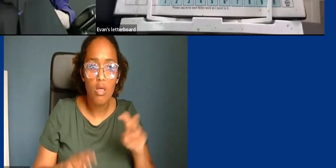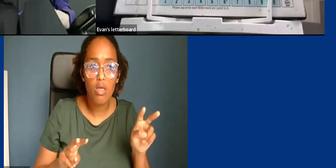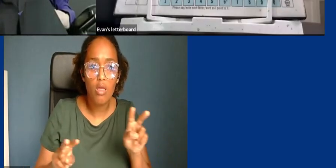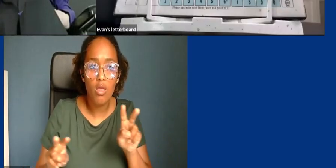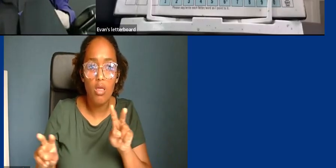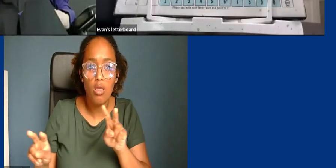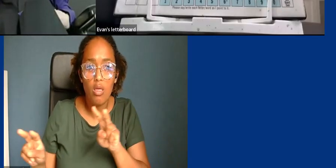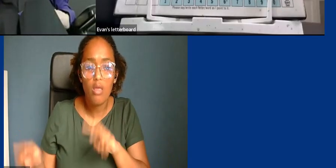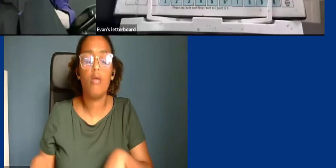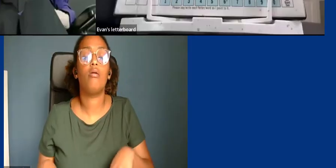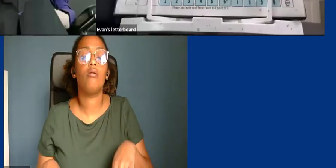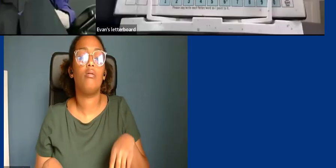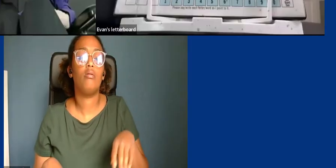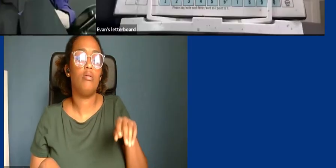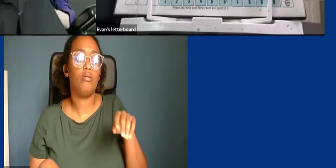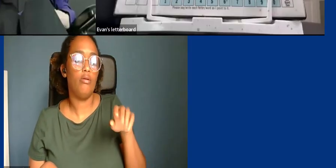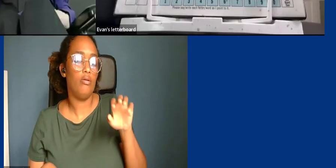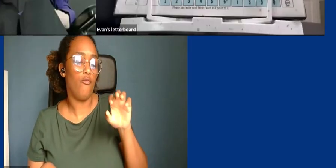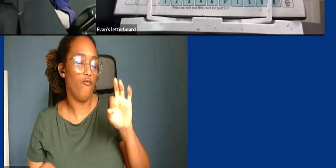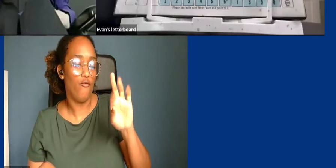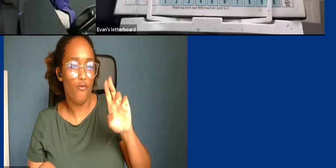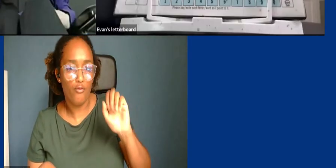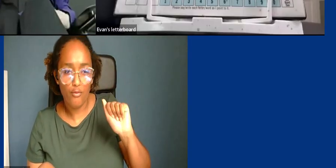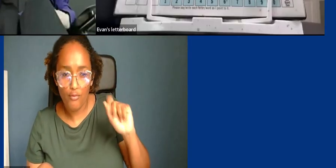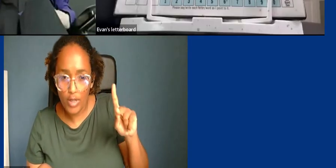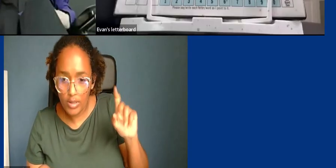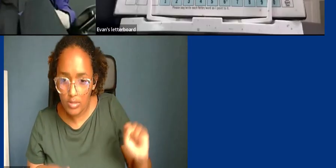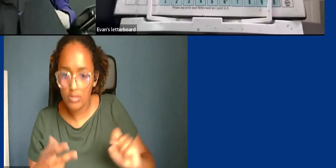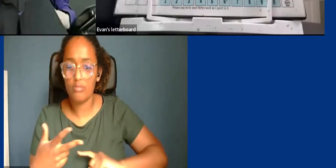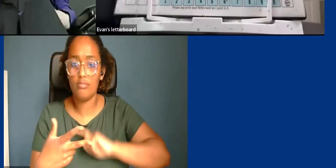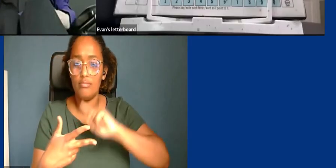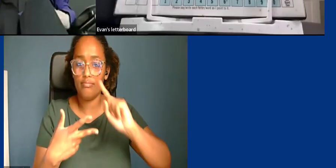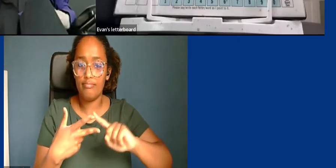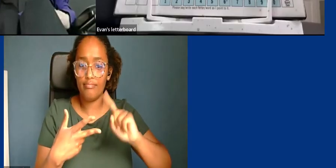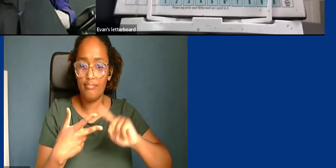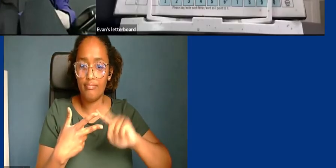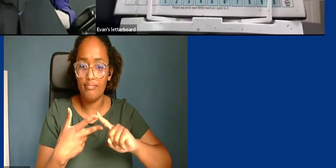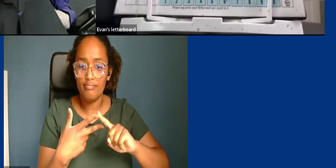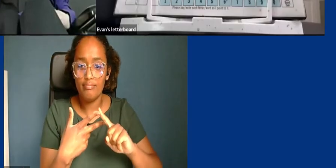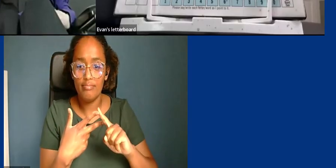They came to be educated and entertained, titillated and repulsed.